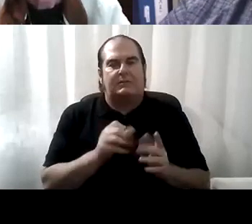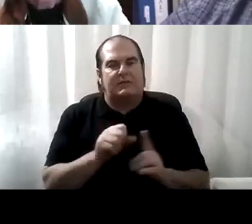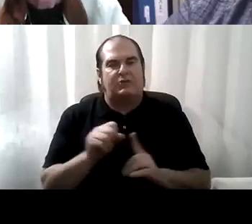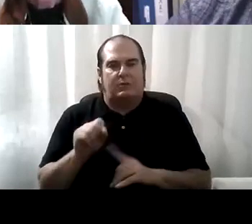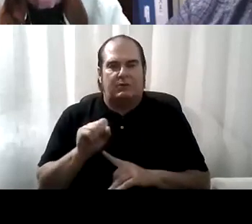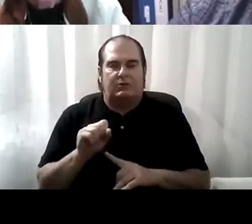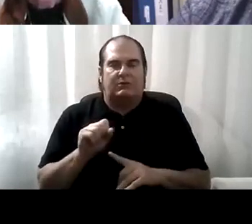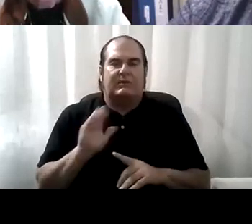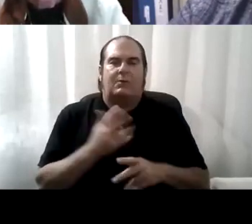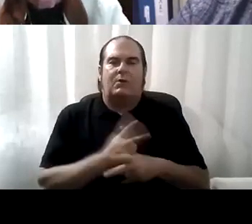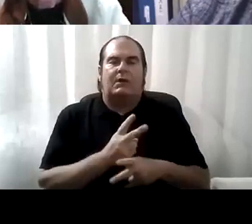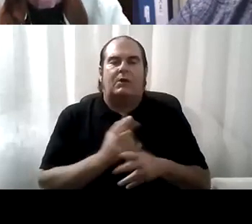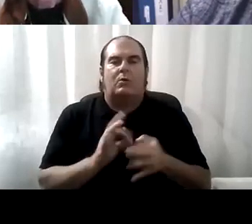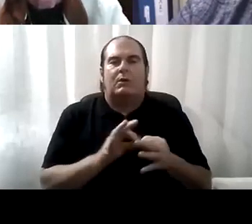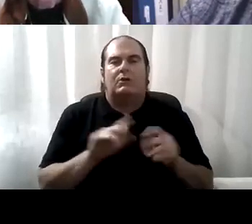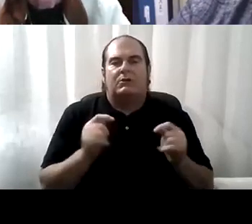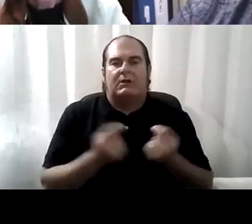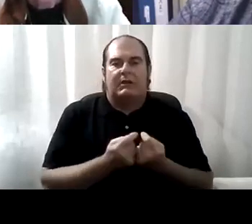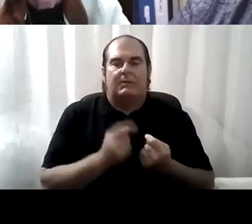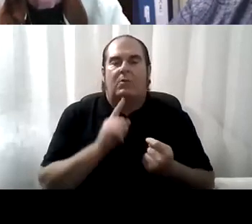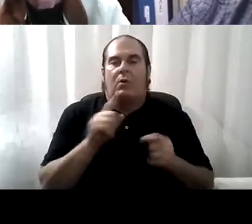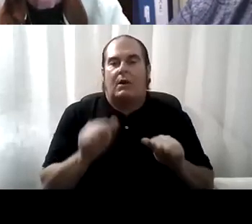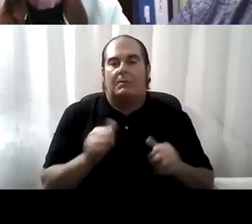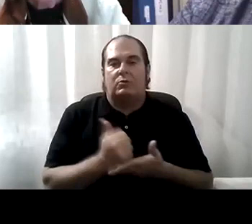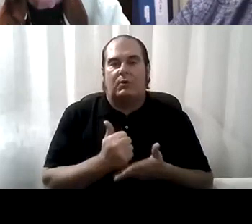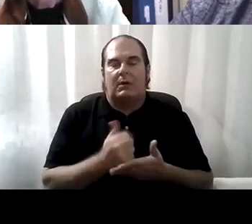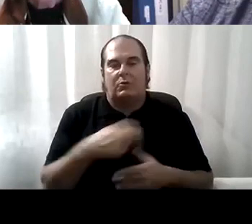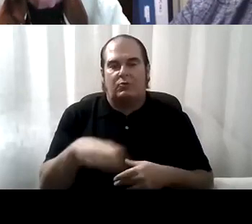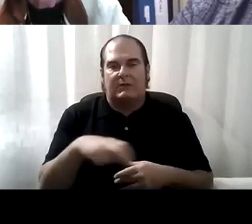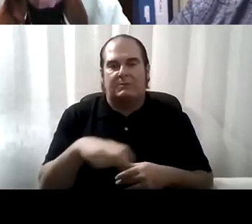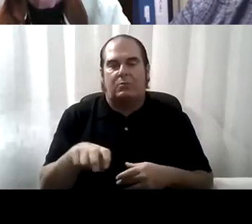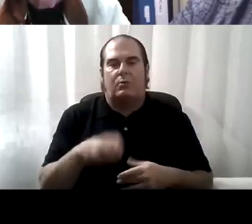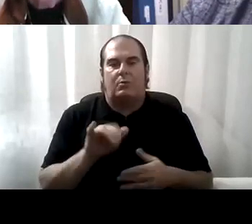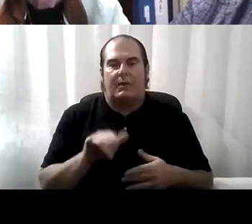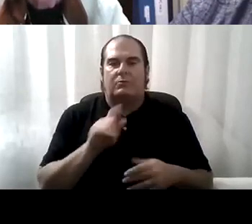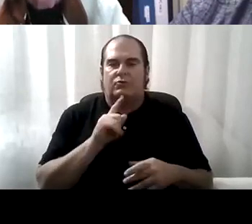Our care coordination team are able to help with transport, at least that was true before the pandemic.